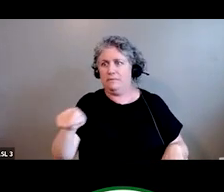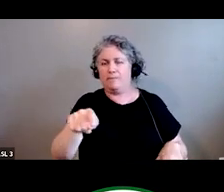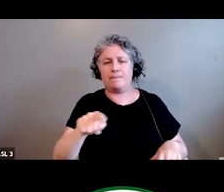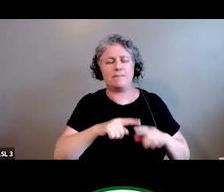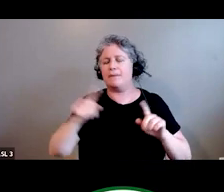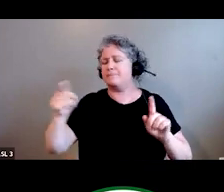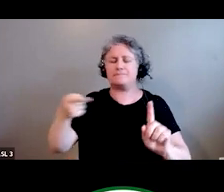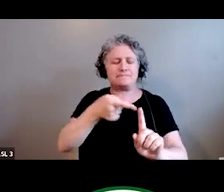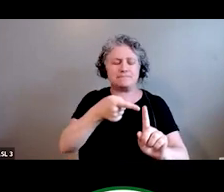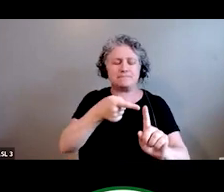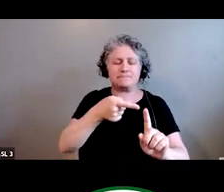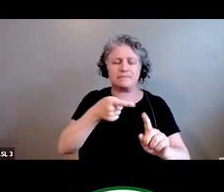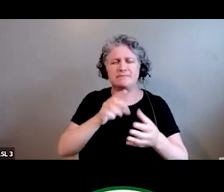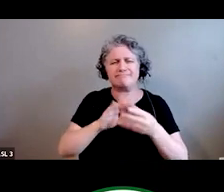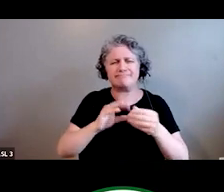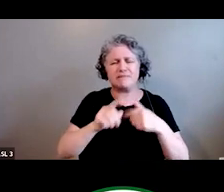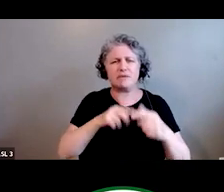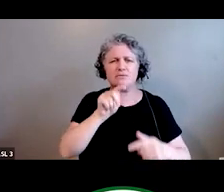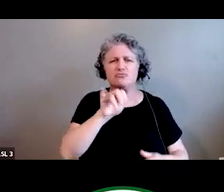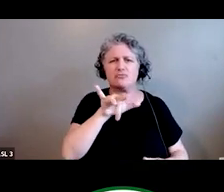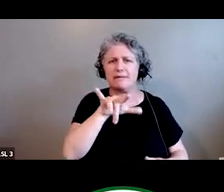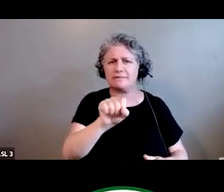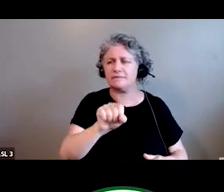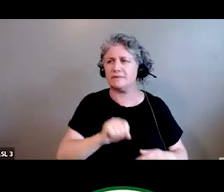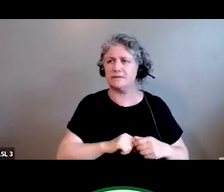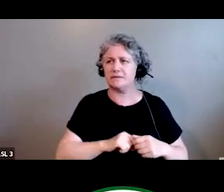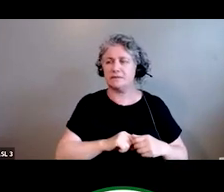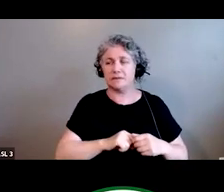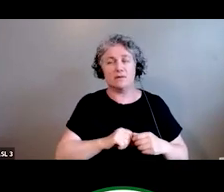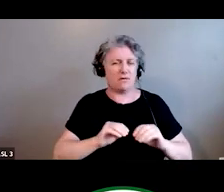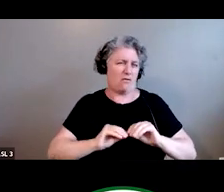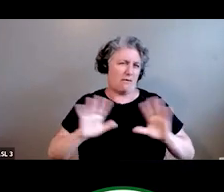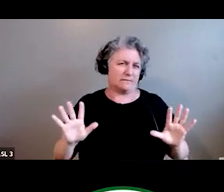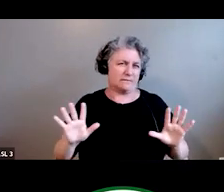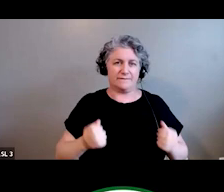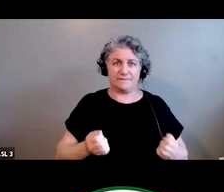floods, even rock slides can be tied to climate change as well because of extreme heat and